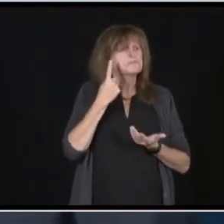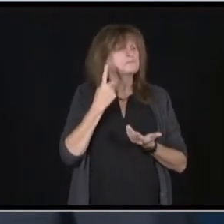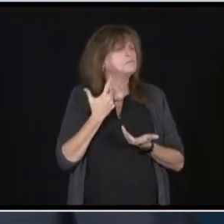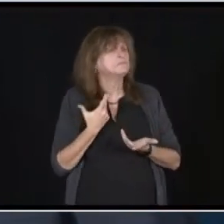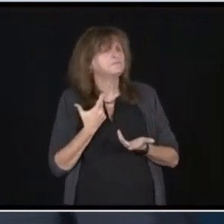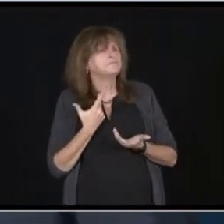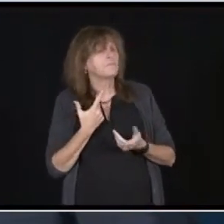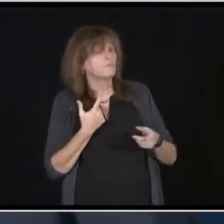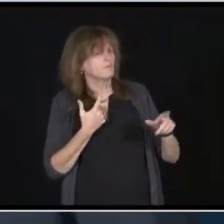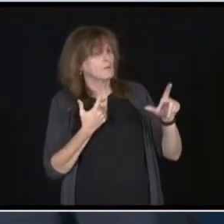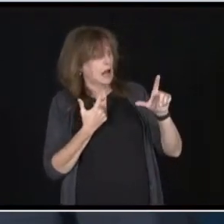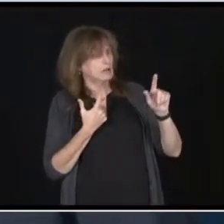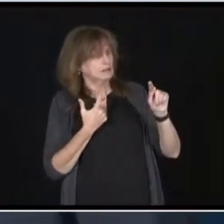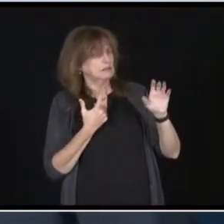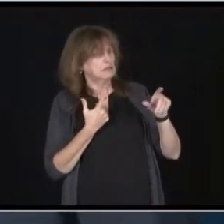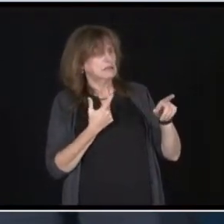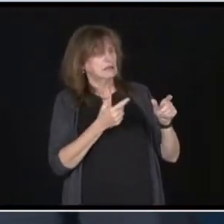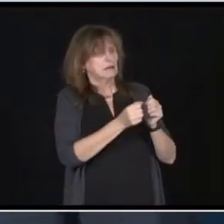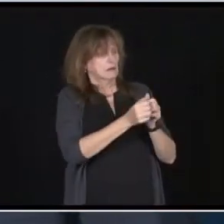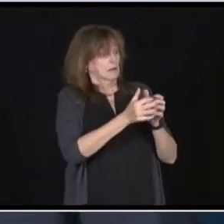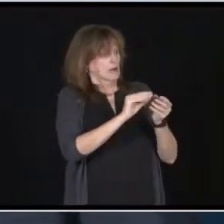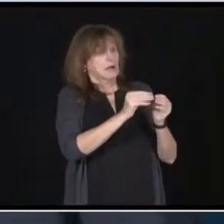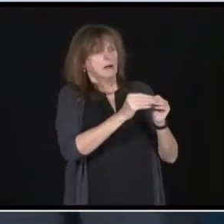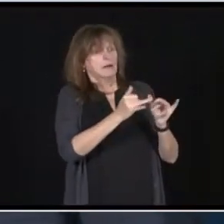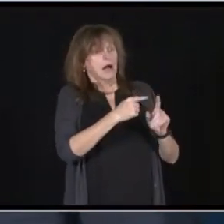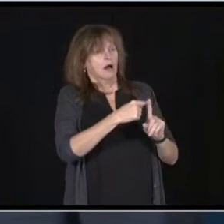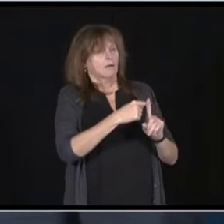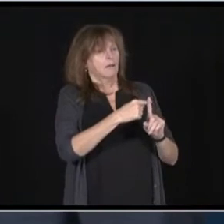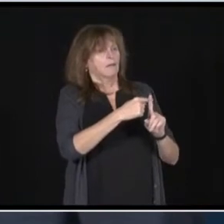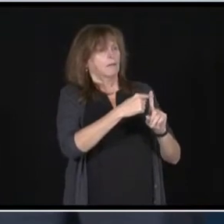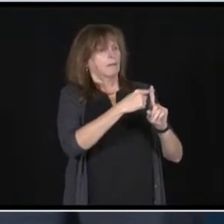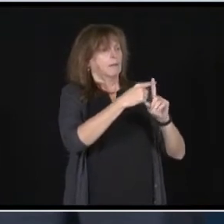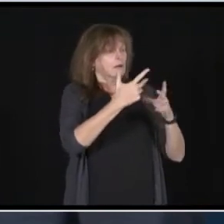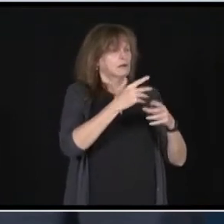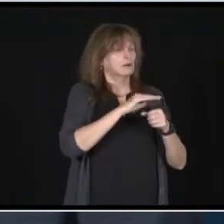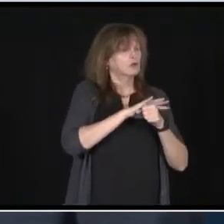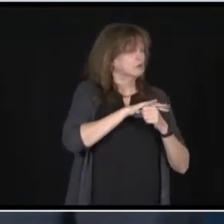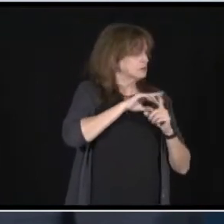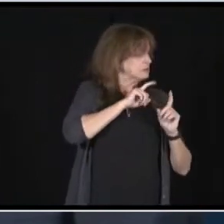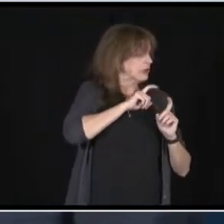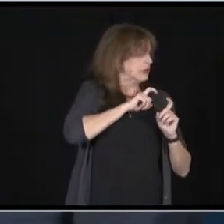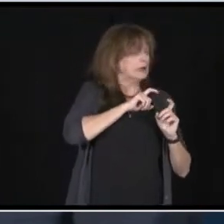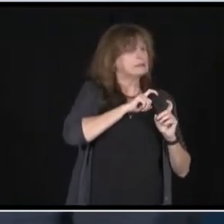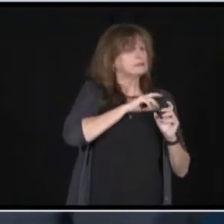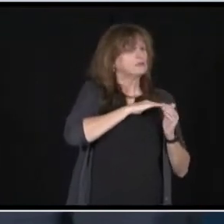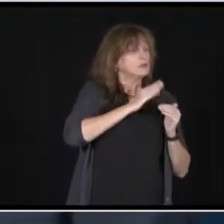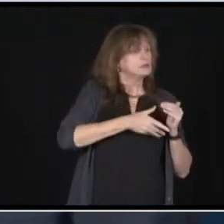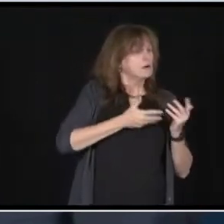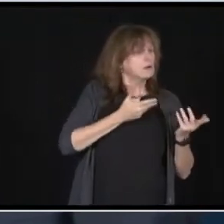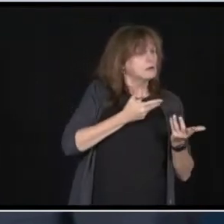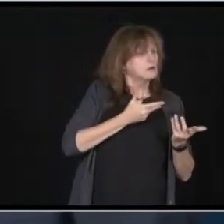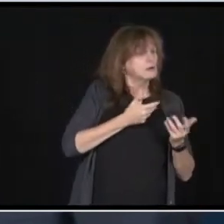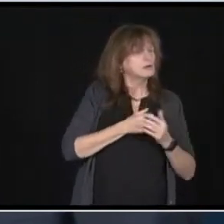I just wondering if the growing number of cases and outbreaks of long-term care is putting pressure, additional pressure on that processing test results?